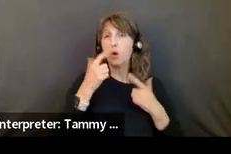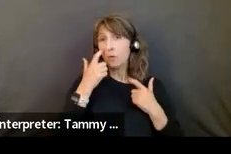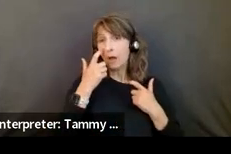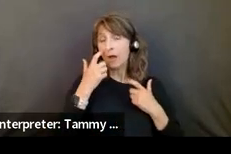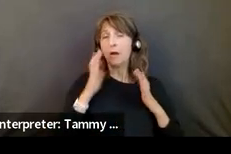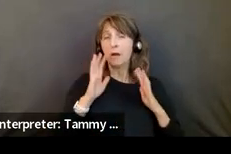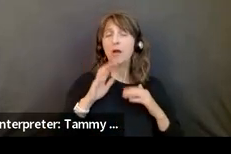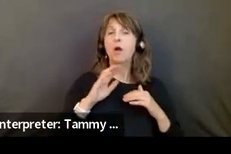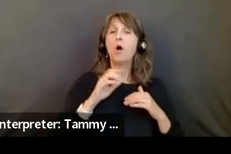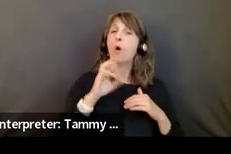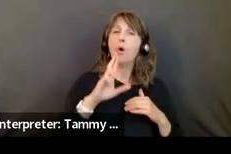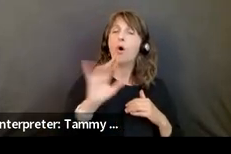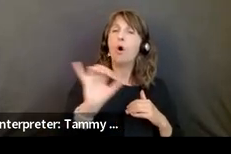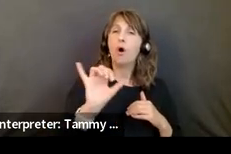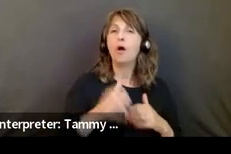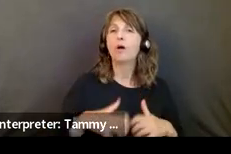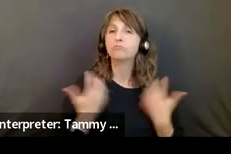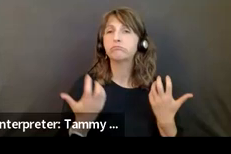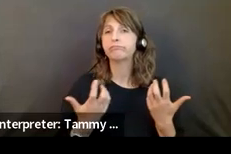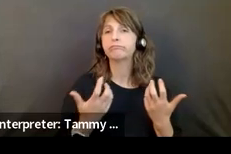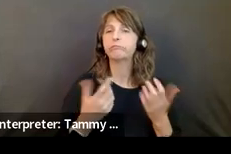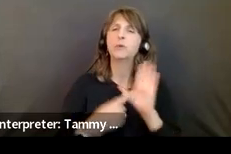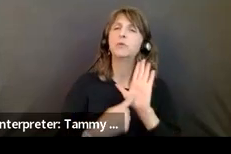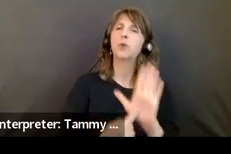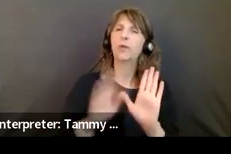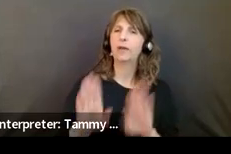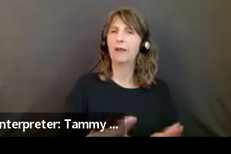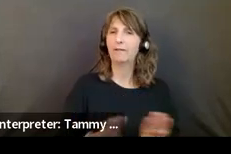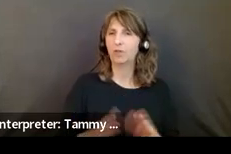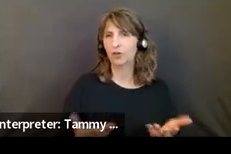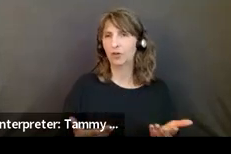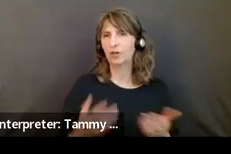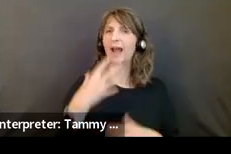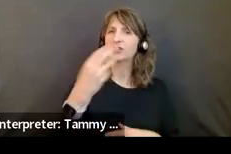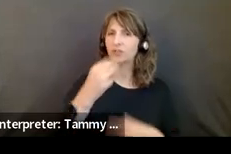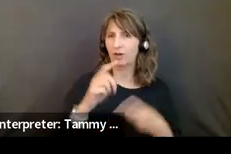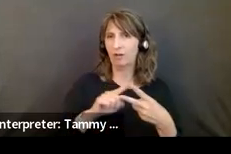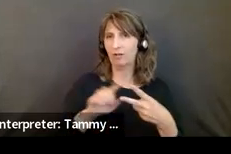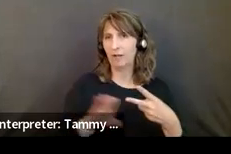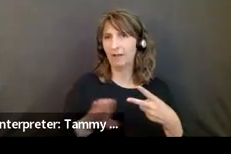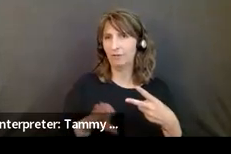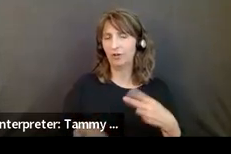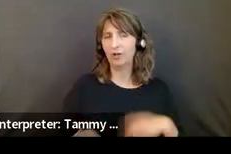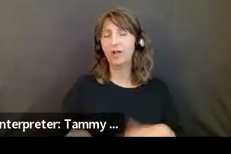But the key thing is if we know these things, again, we're able to best help them succeed.